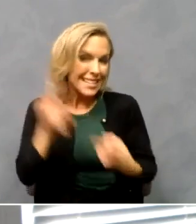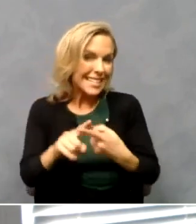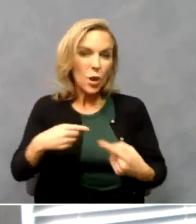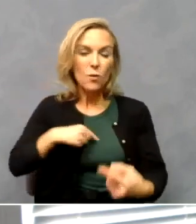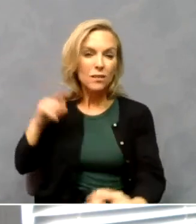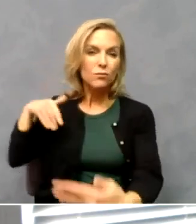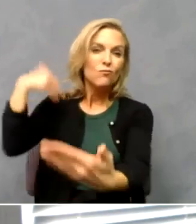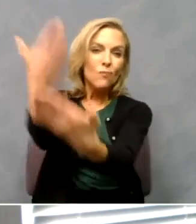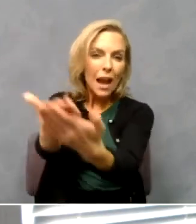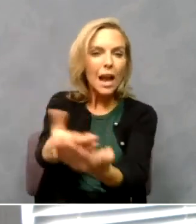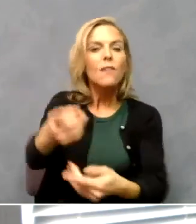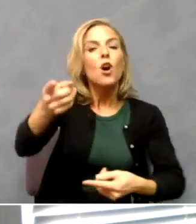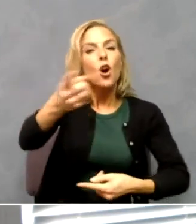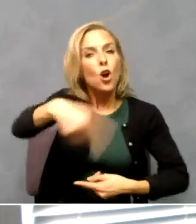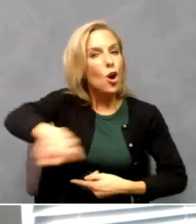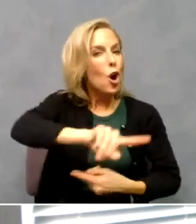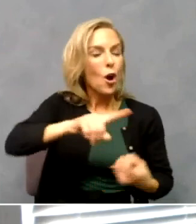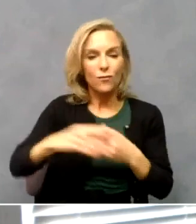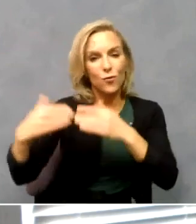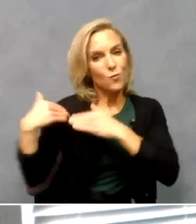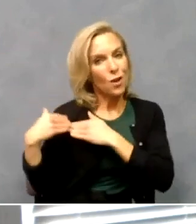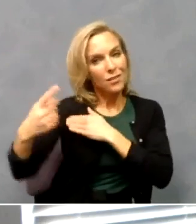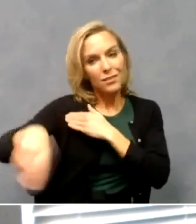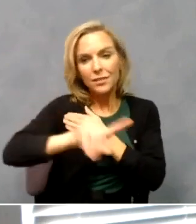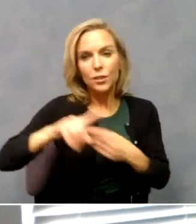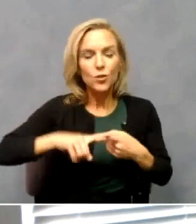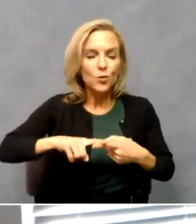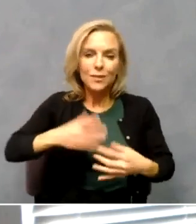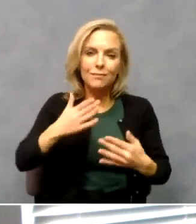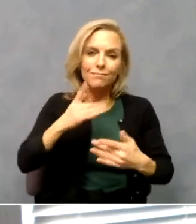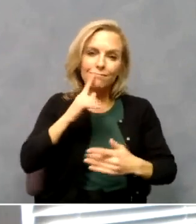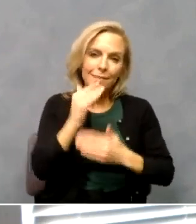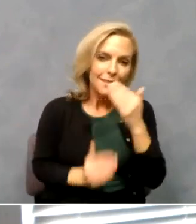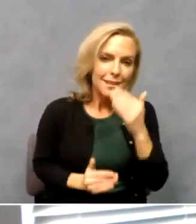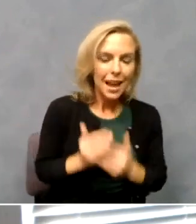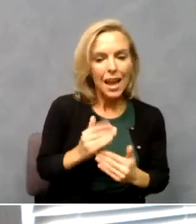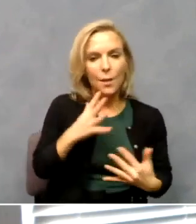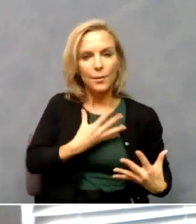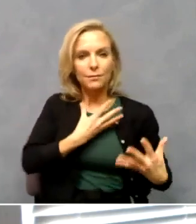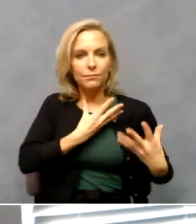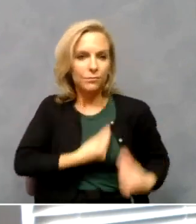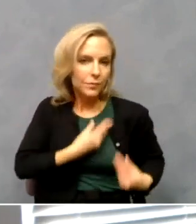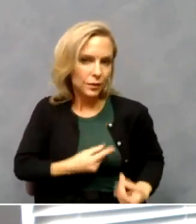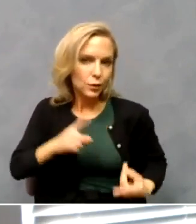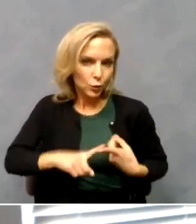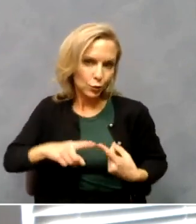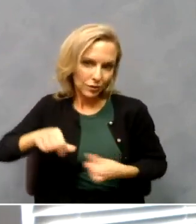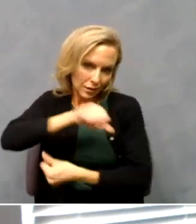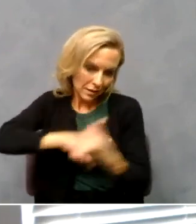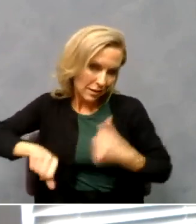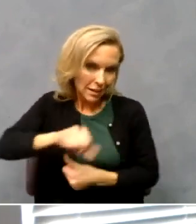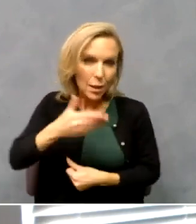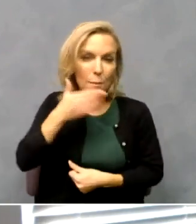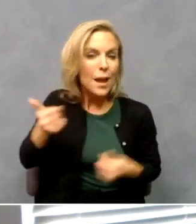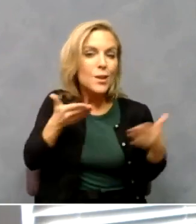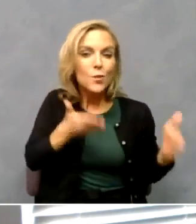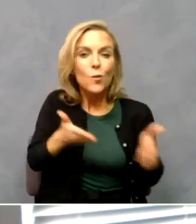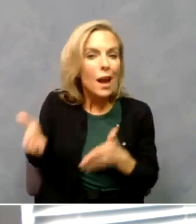you all to be kind and be carrying and look out for each other, and the best way you can do that right now is to not spread infection by following these